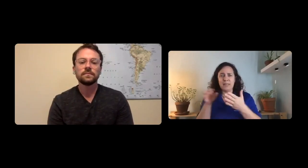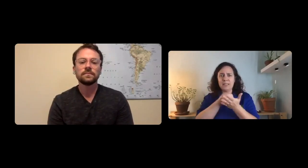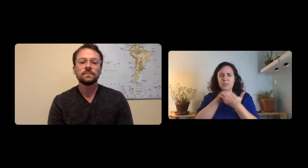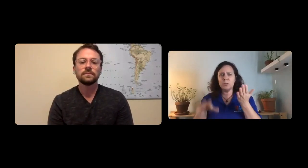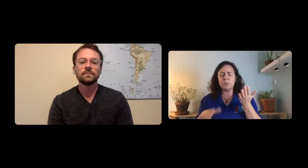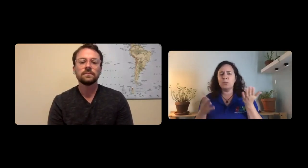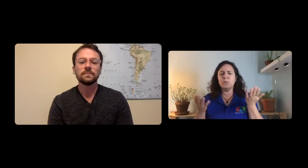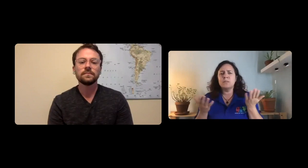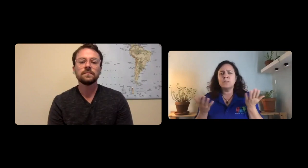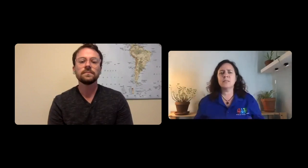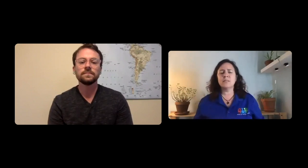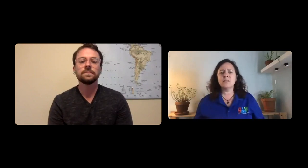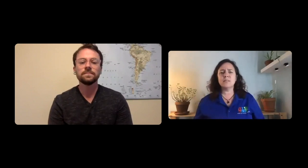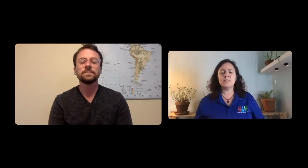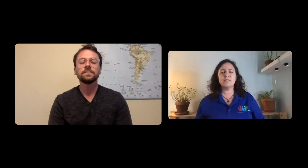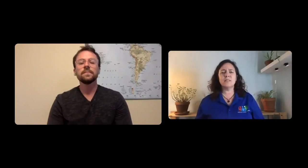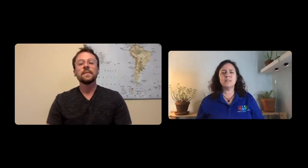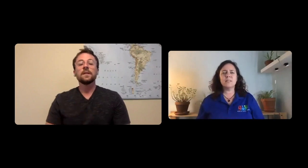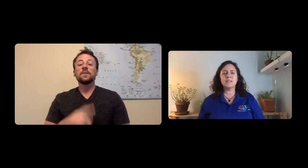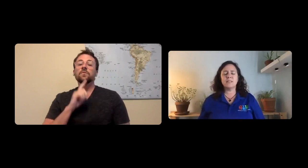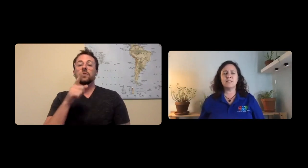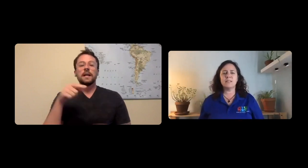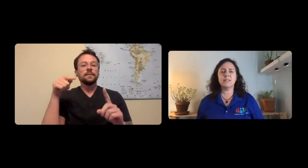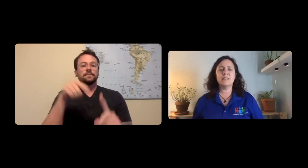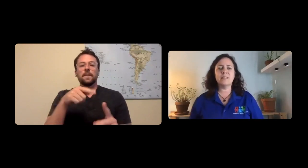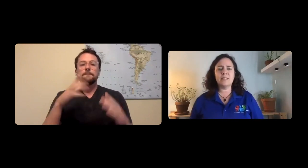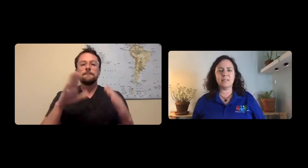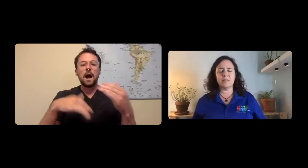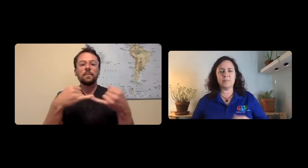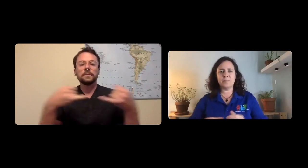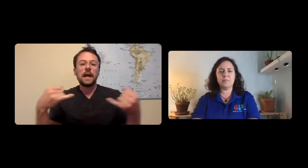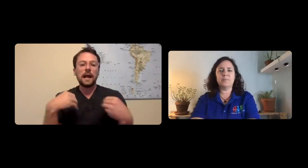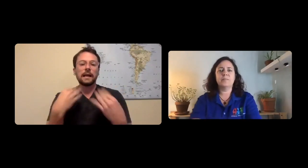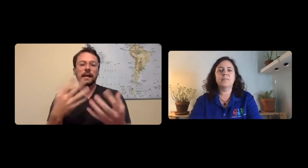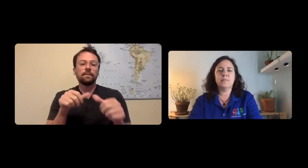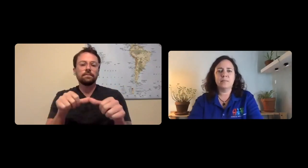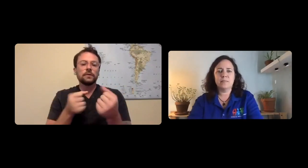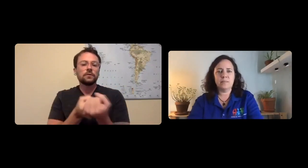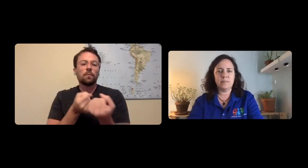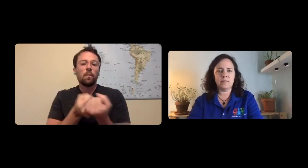What makes the class room safe for gender expansive students?